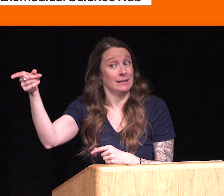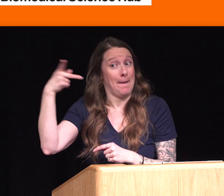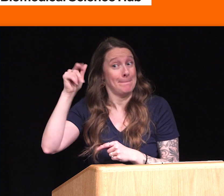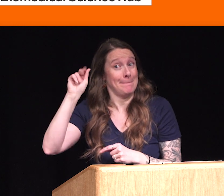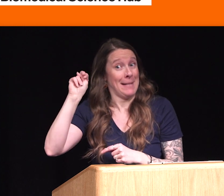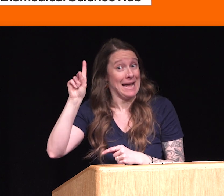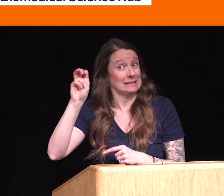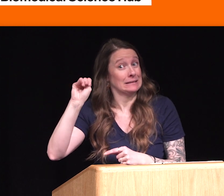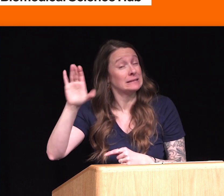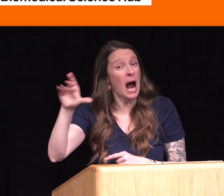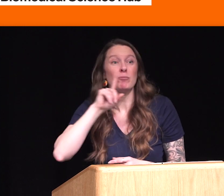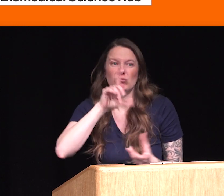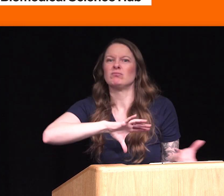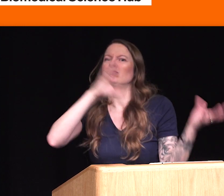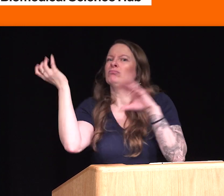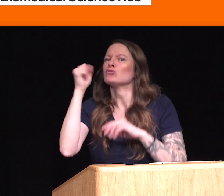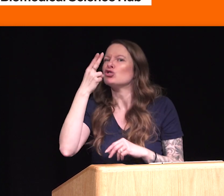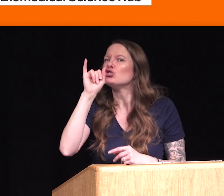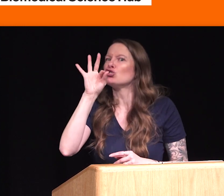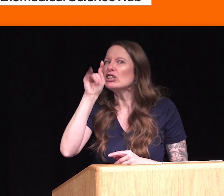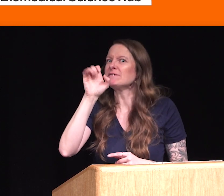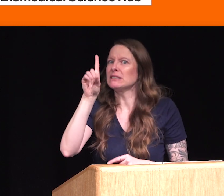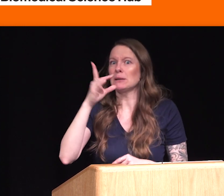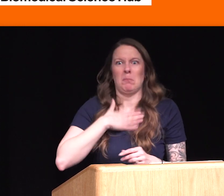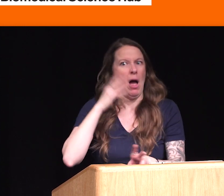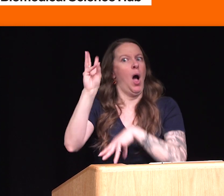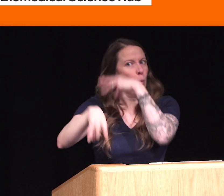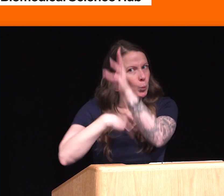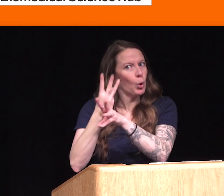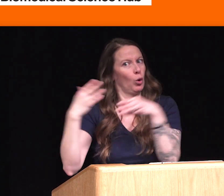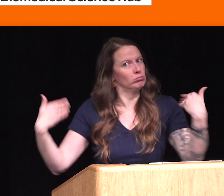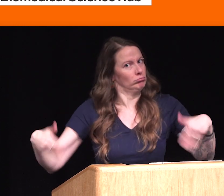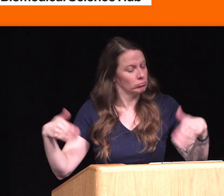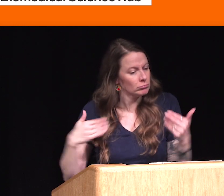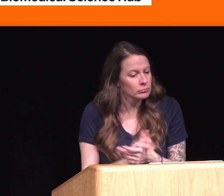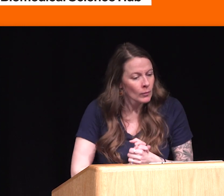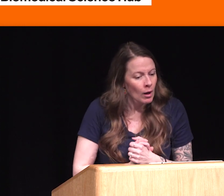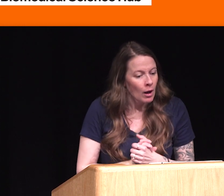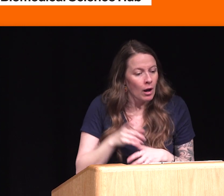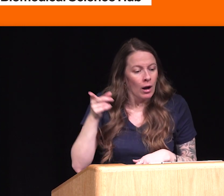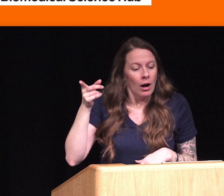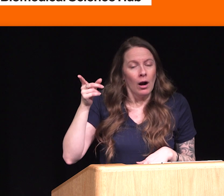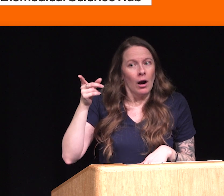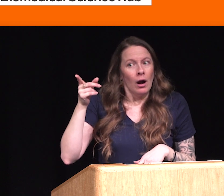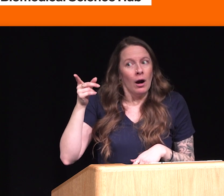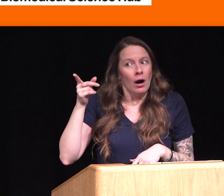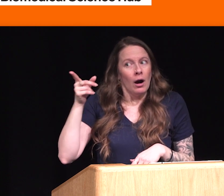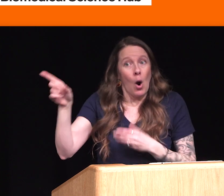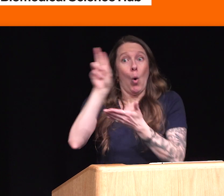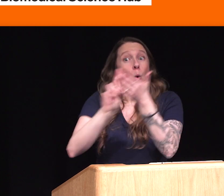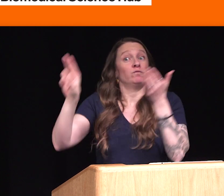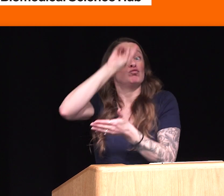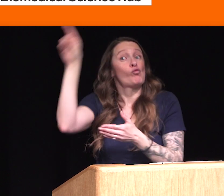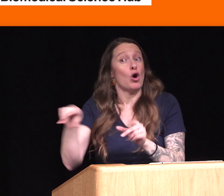During COVID, during the COVID pandemic, again, that really disrupted a lot. That shifted my entire world.